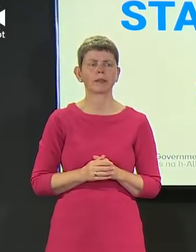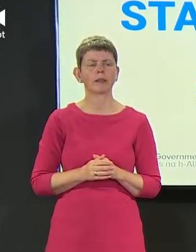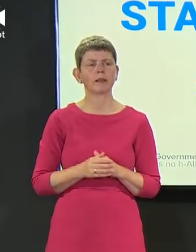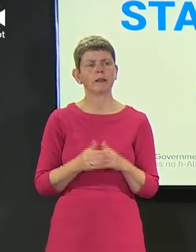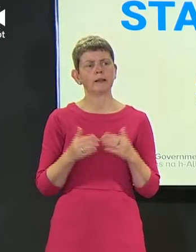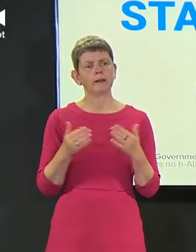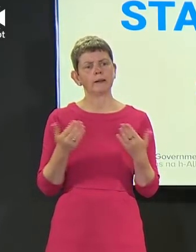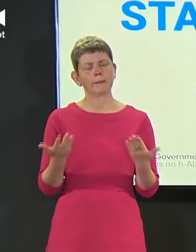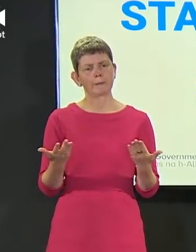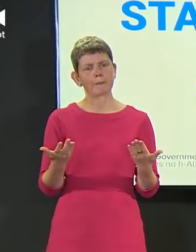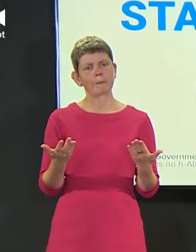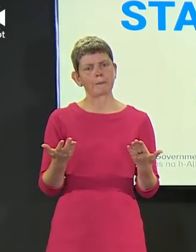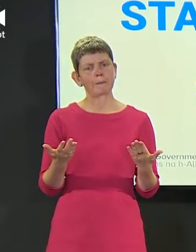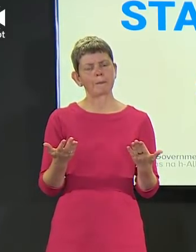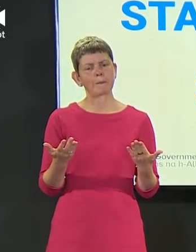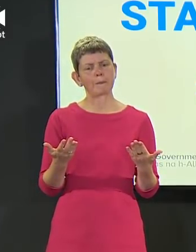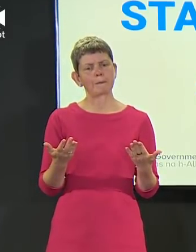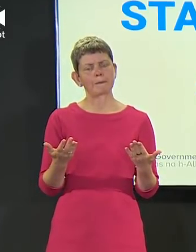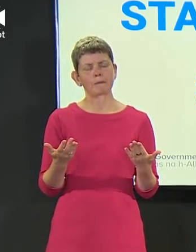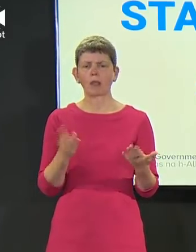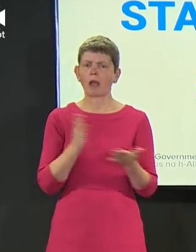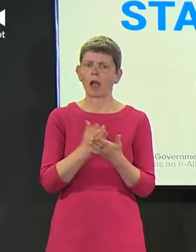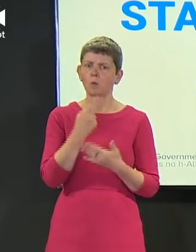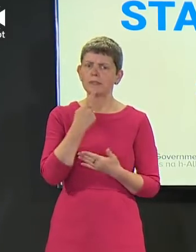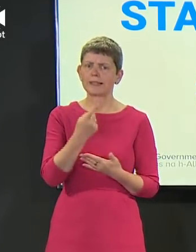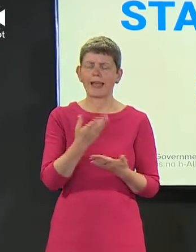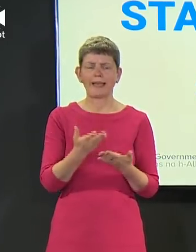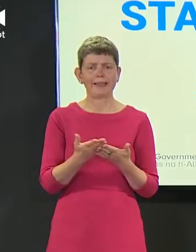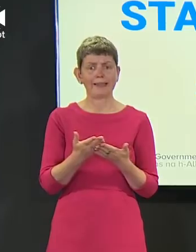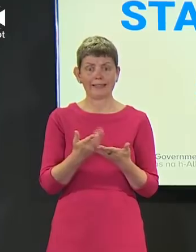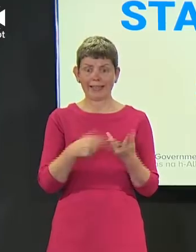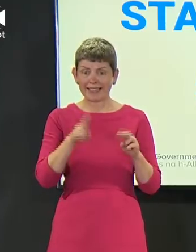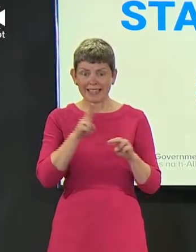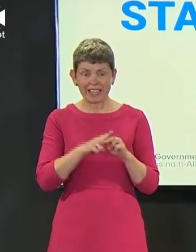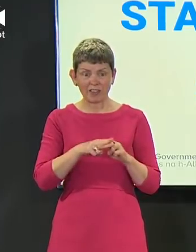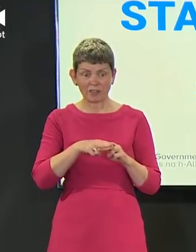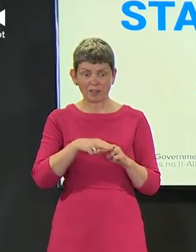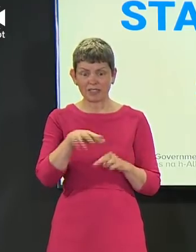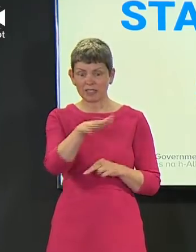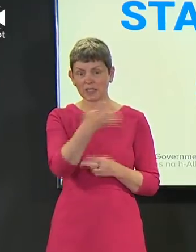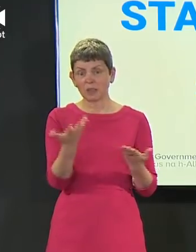i would continue to really encourage people not to crowd into places because that is always a risk